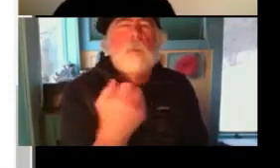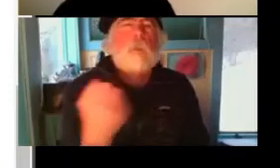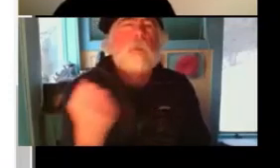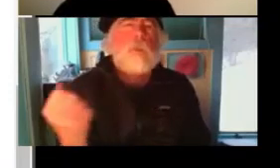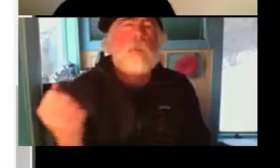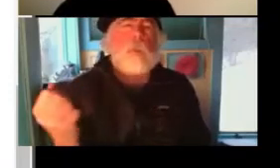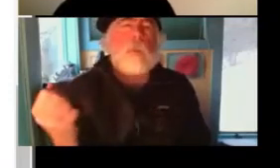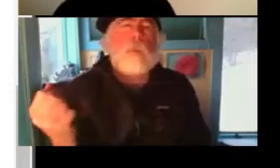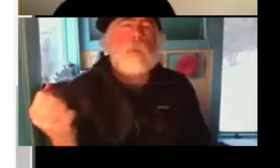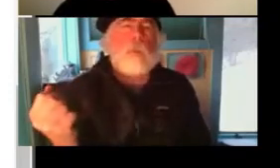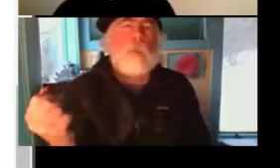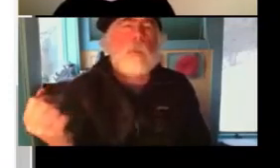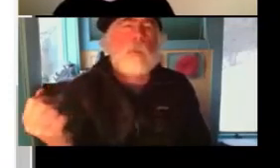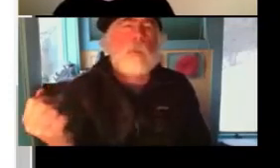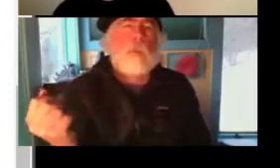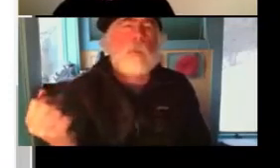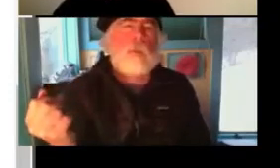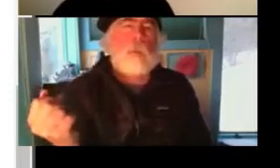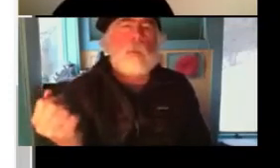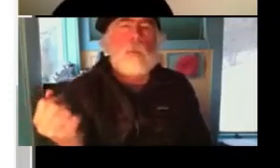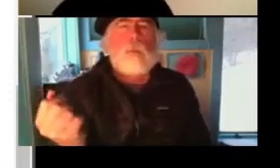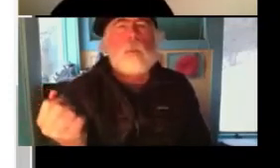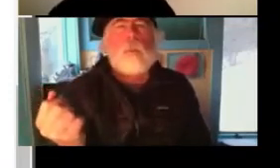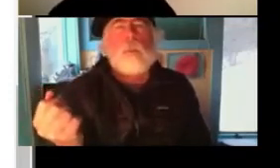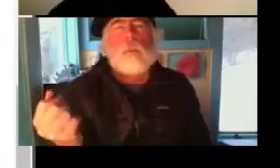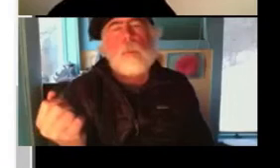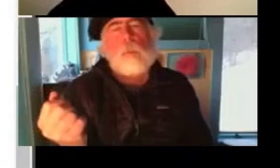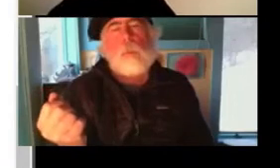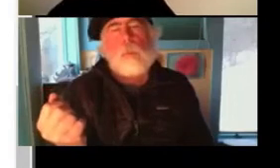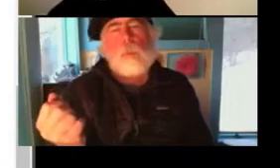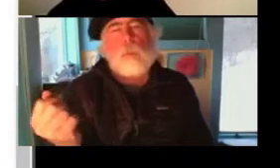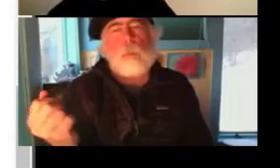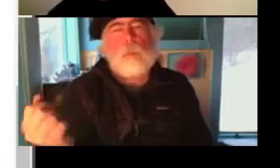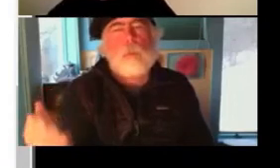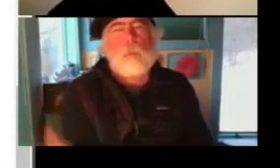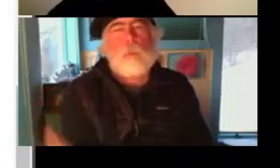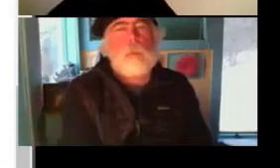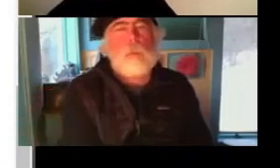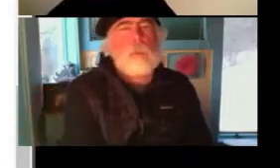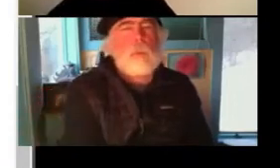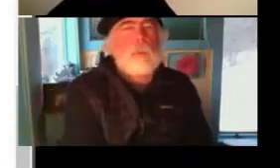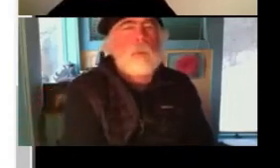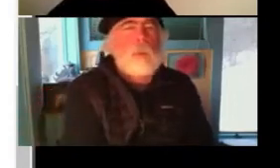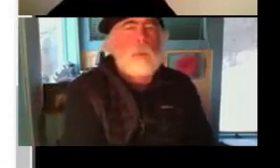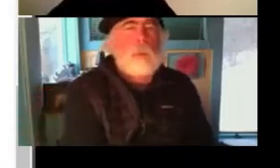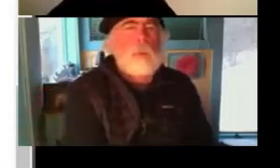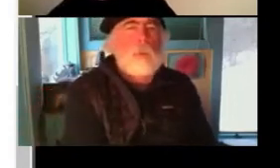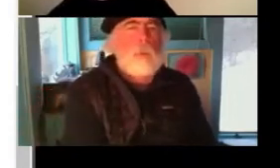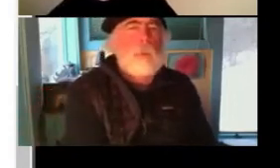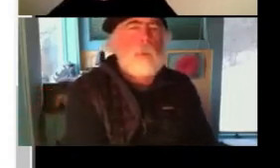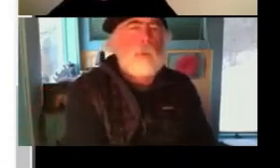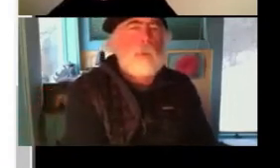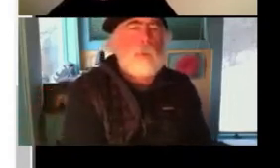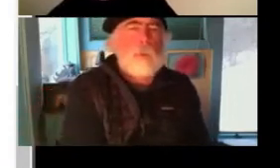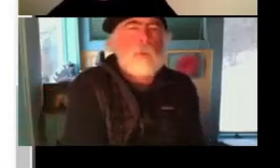You'll want to upload media samples that demonstrate the quality of your work and that help reviewers understand your proposal.